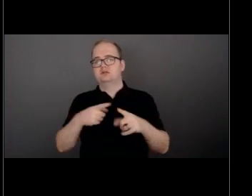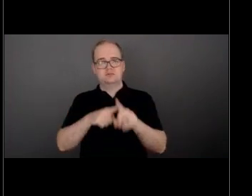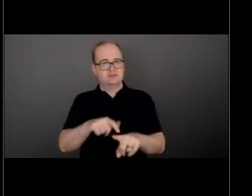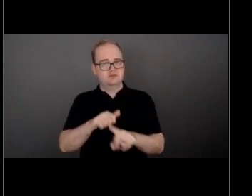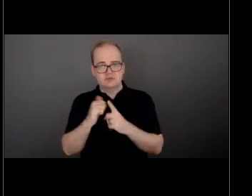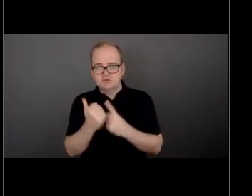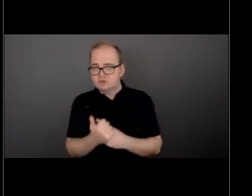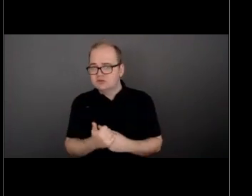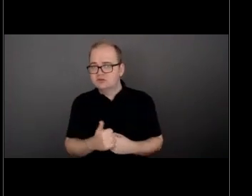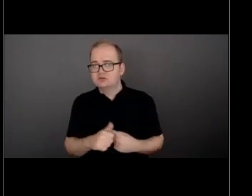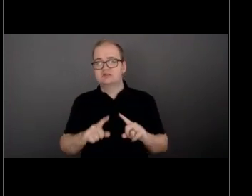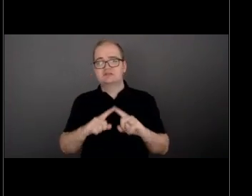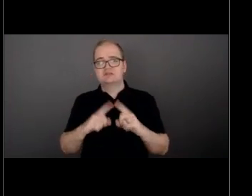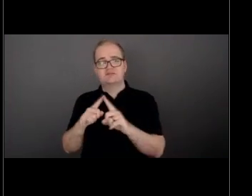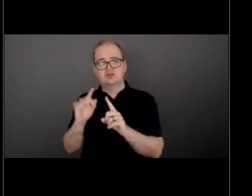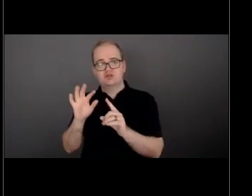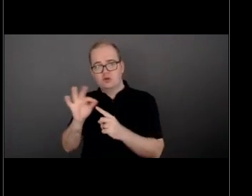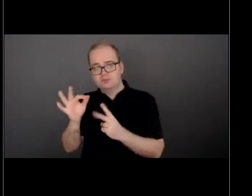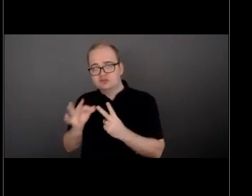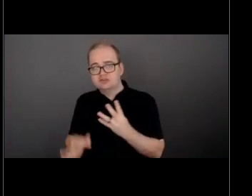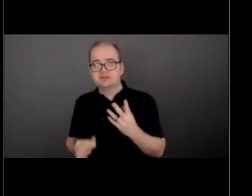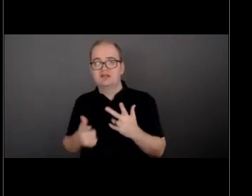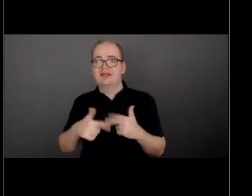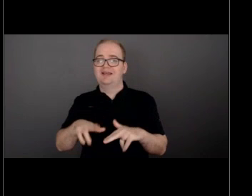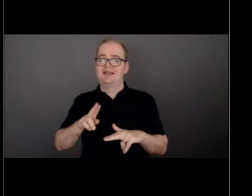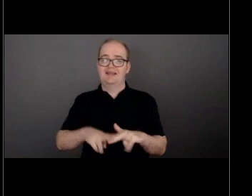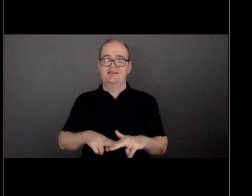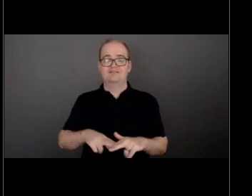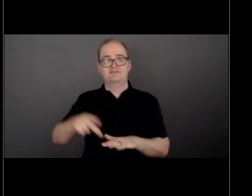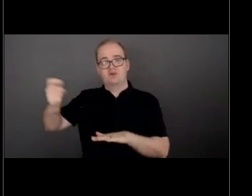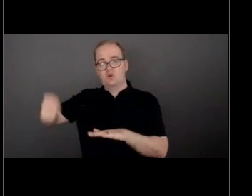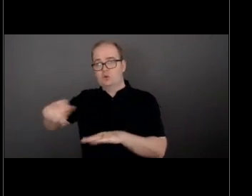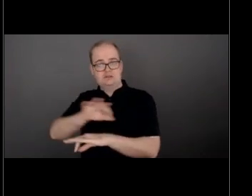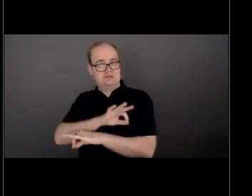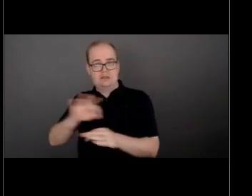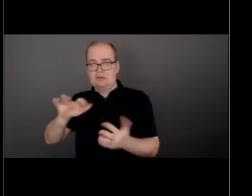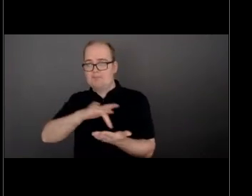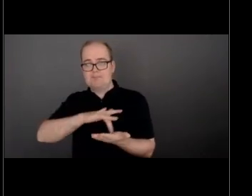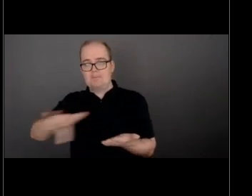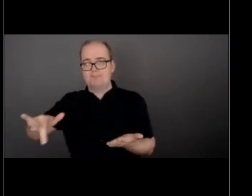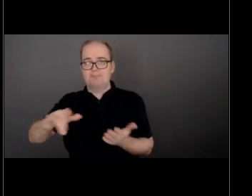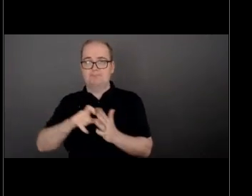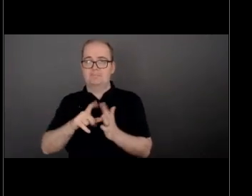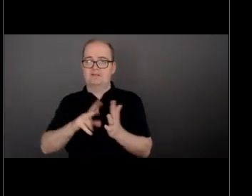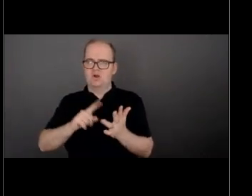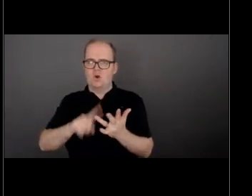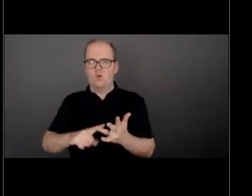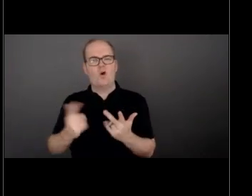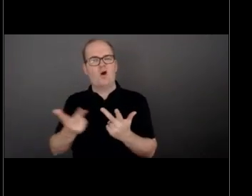options, if the court doesn't remove it, you know, what are the things they can do, because